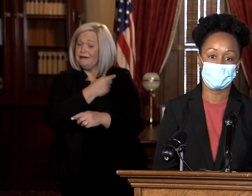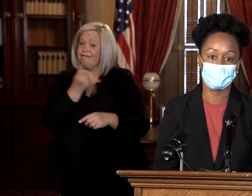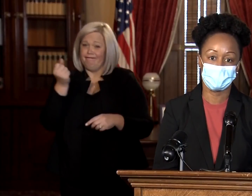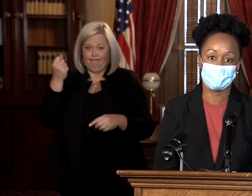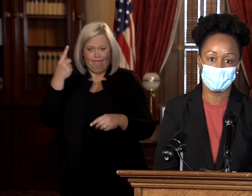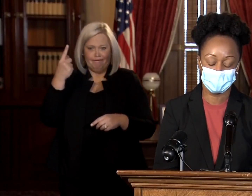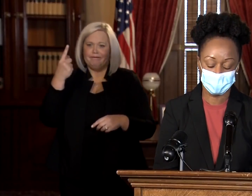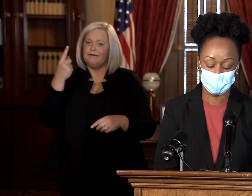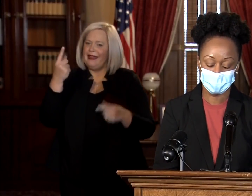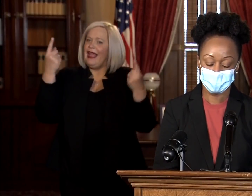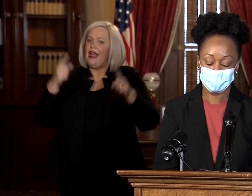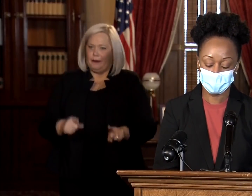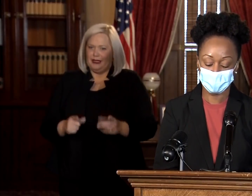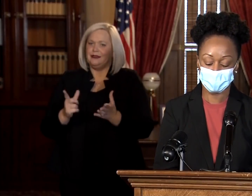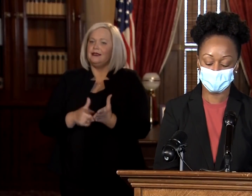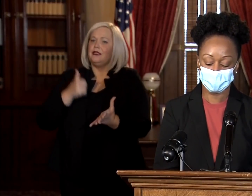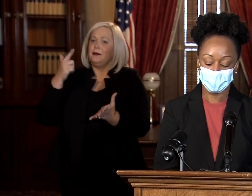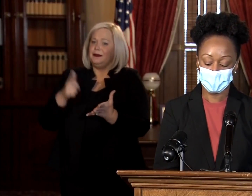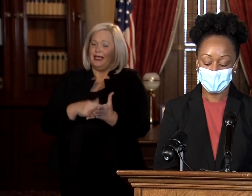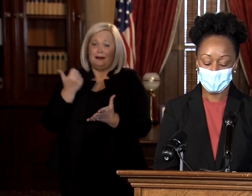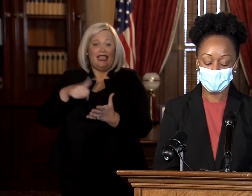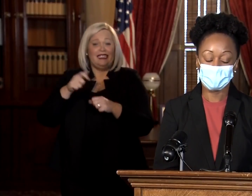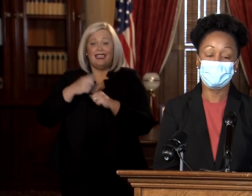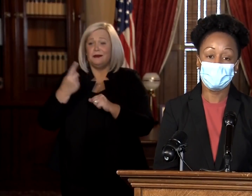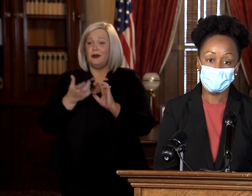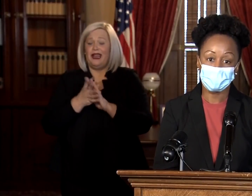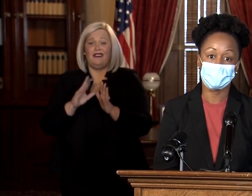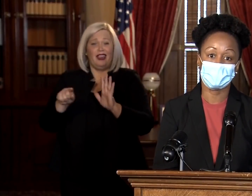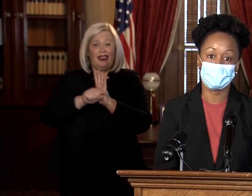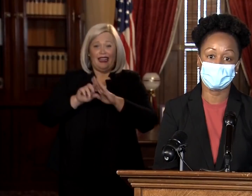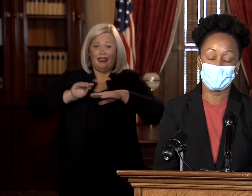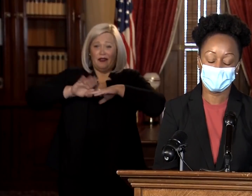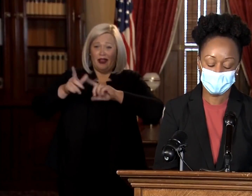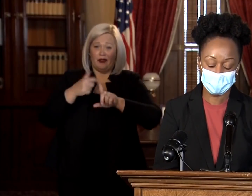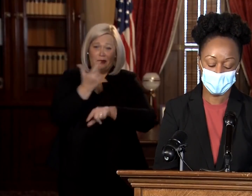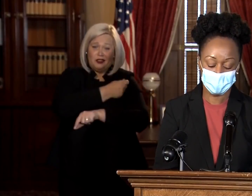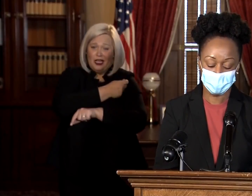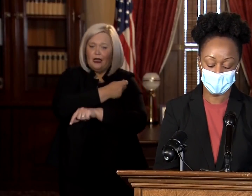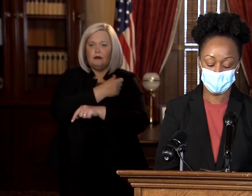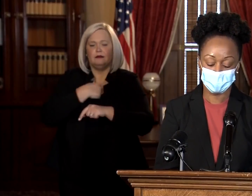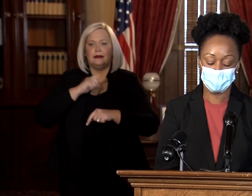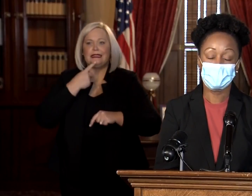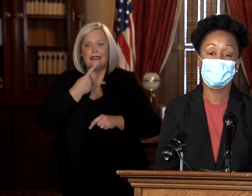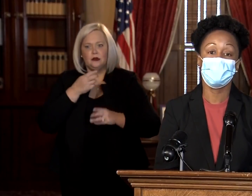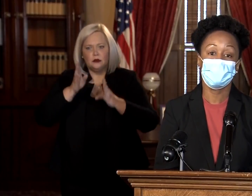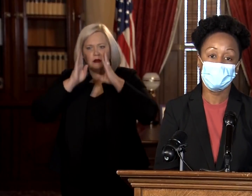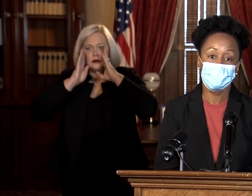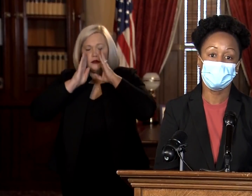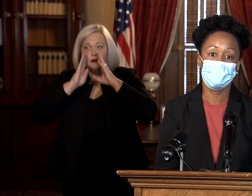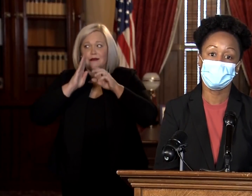allergic reactions to the Vaccine, and as an E.R. doctor, Vaccine, and as an E.R. doctor, I take any reaction to a Vaccine I take any reaction to a Vaccine seriously, and it’s important